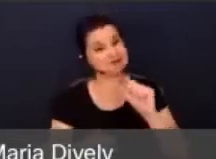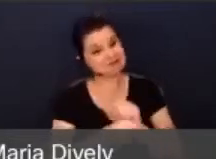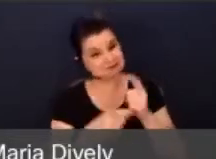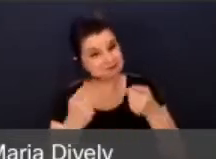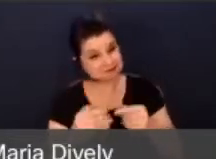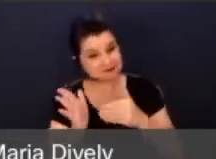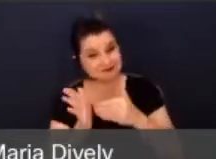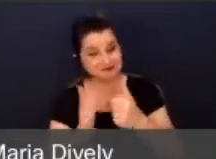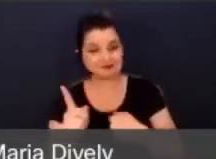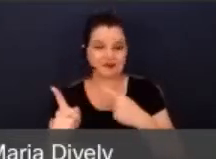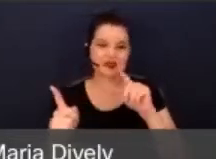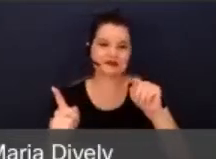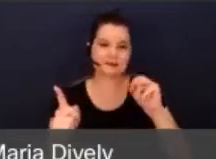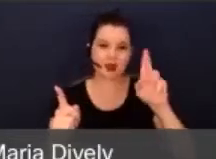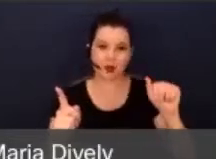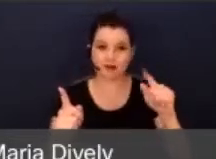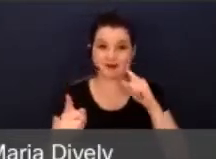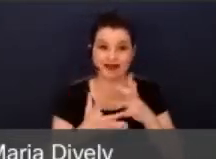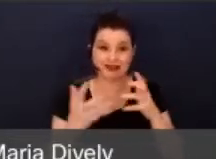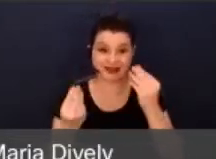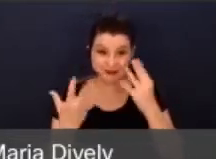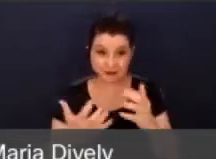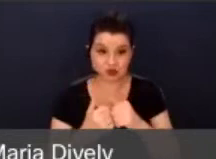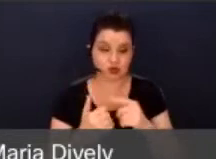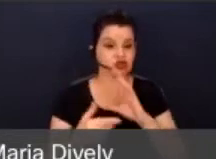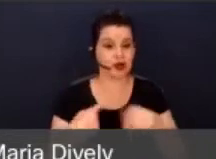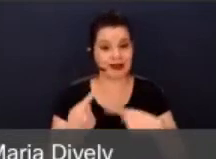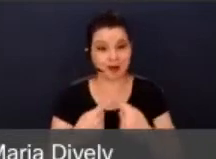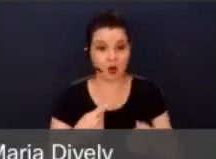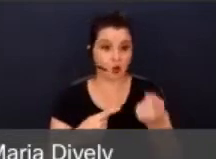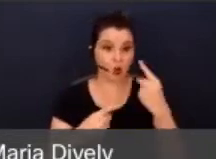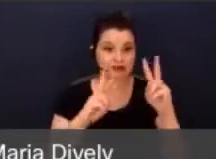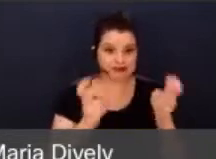So let's say you've got a whole lot of information and you're talking about one subject and you want